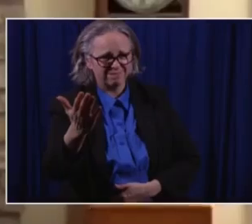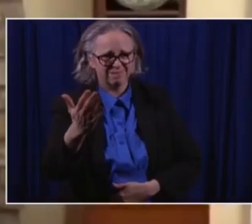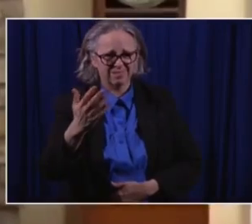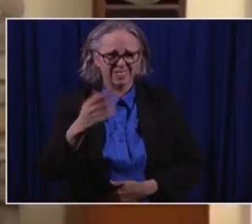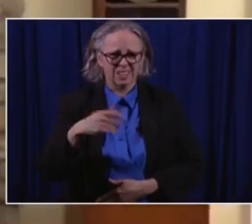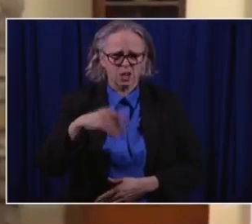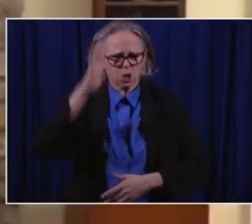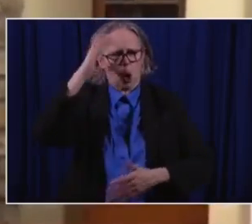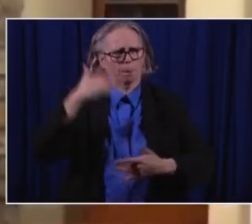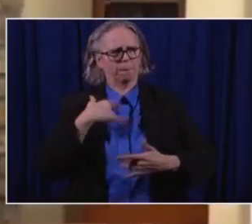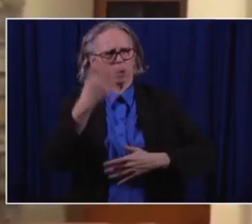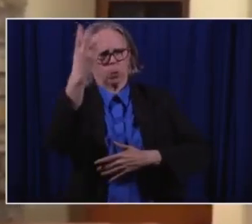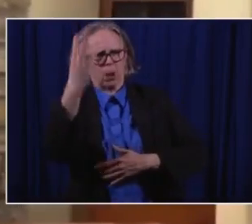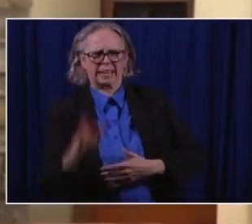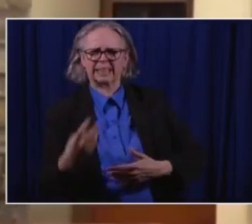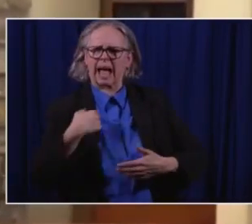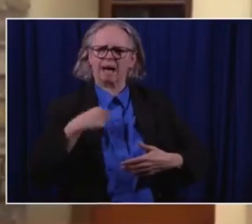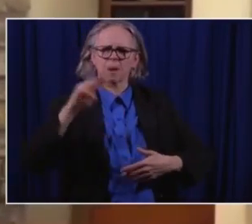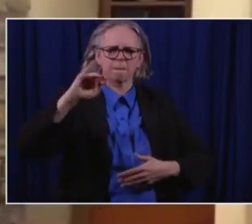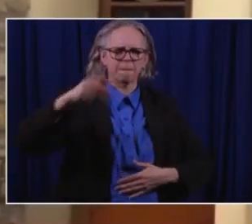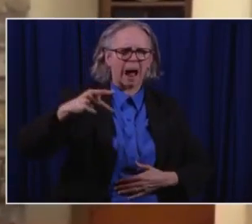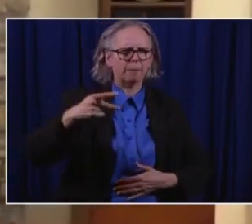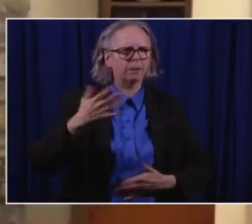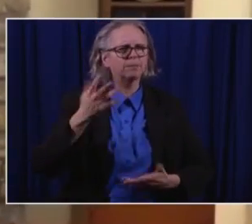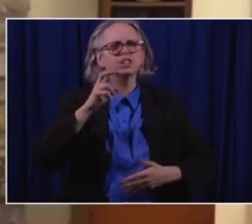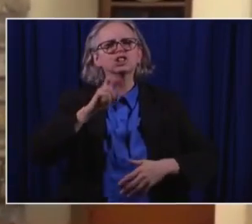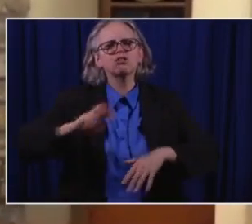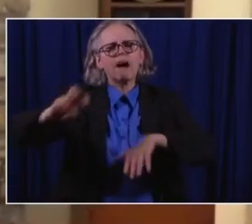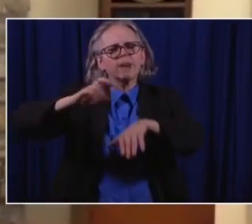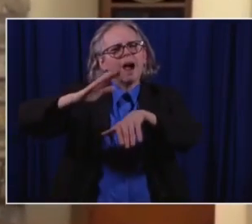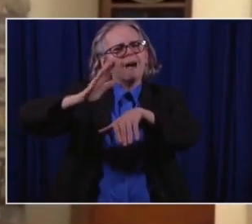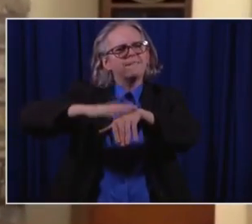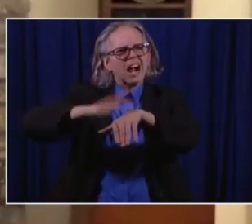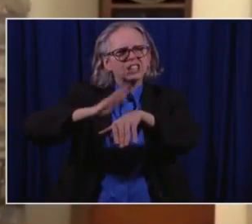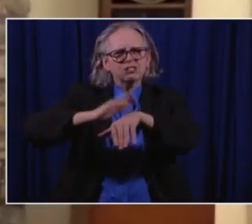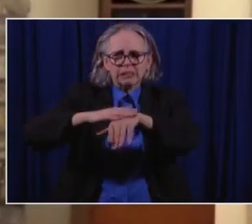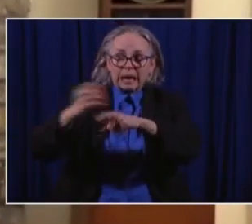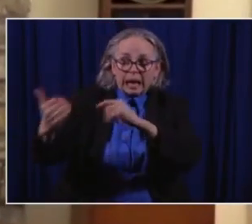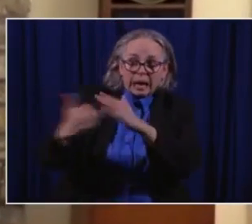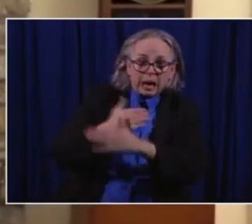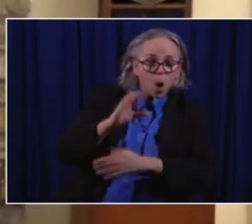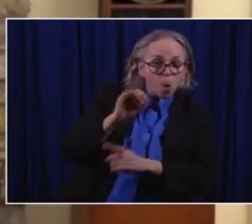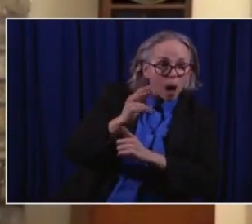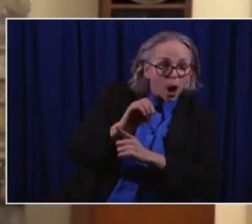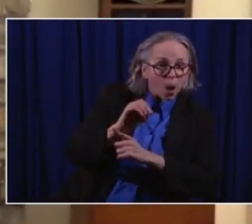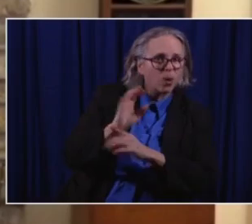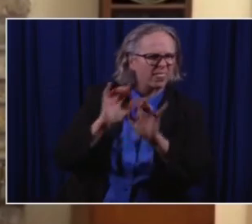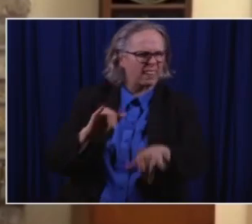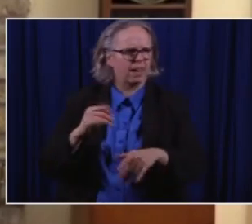appreciate thanks for coming on. Thank you very very much. We go now to map we put every Wednesday put out yesterday.